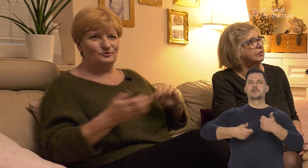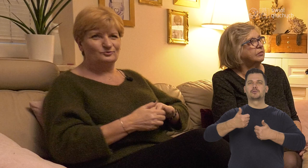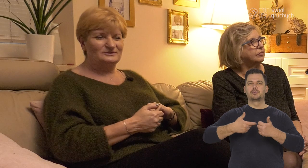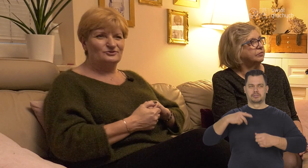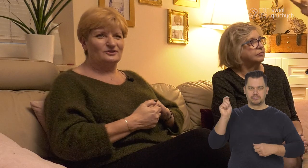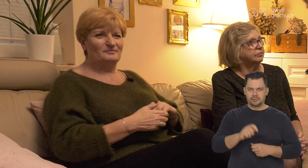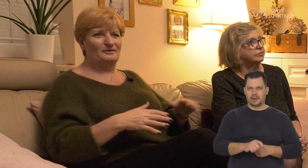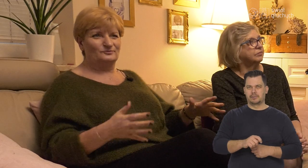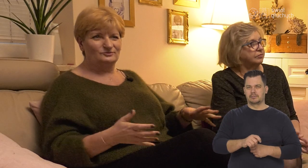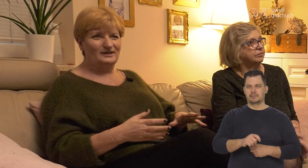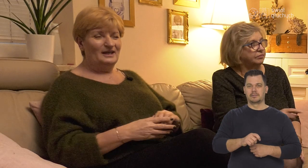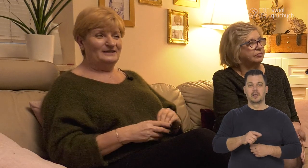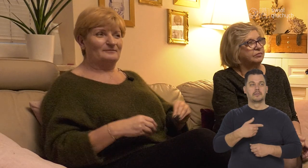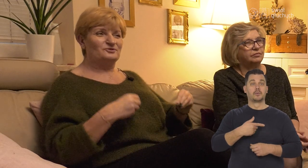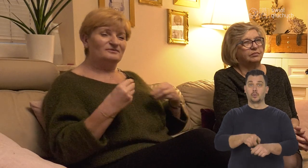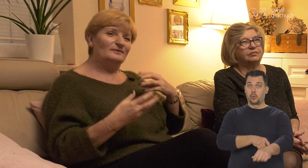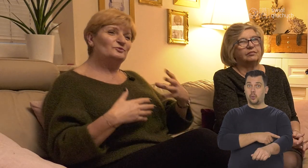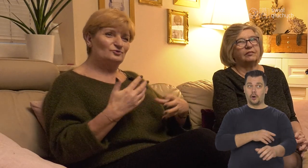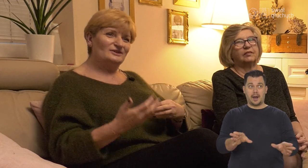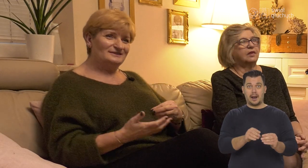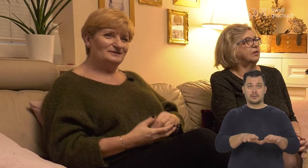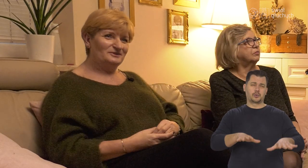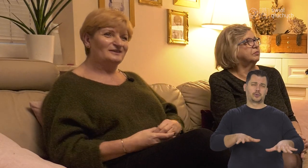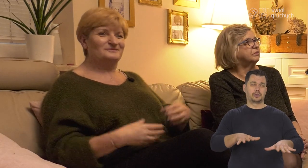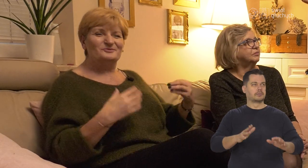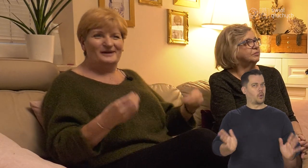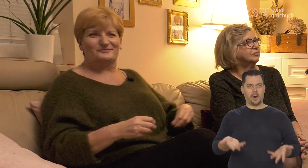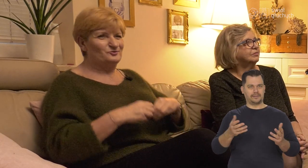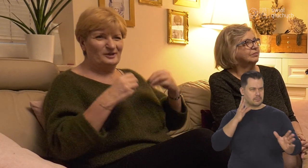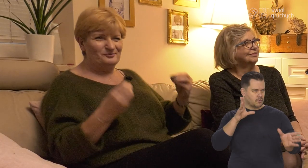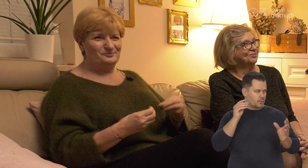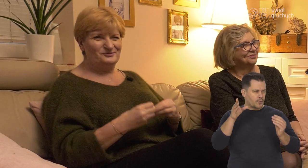at the beginning of January I was here. As I stay longer with them, it's easier for me,